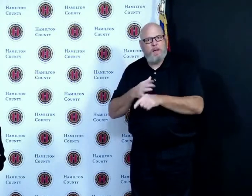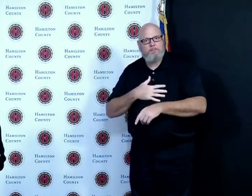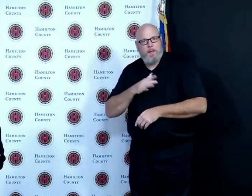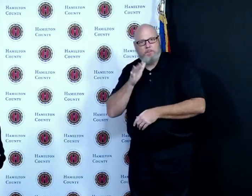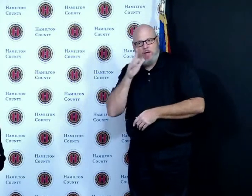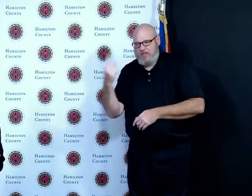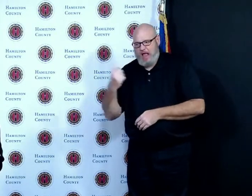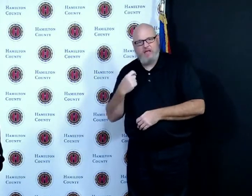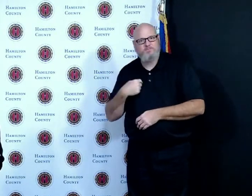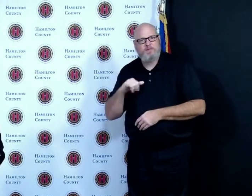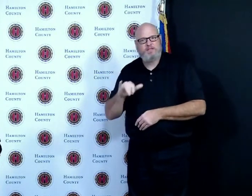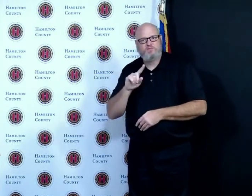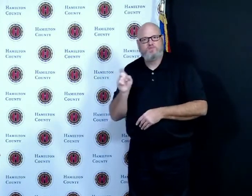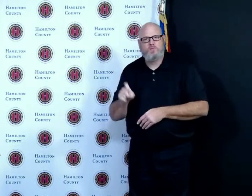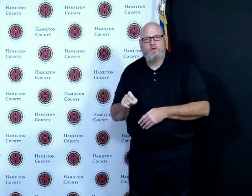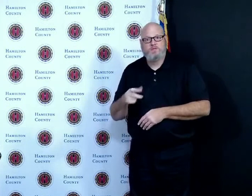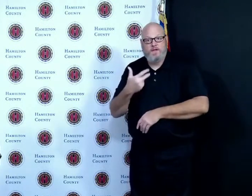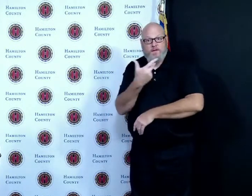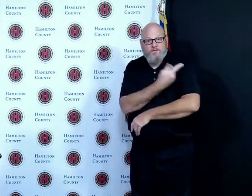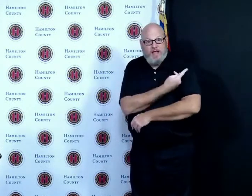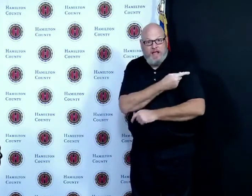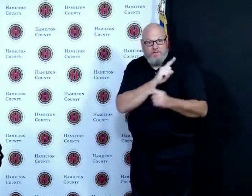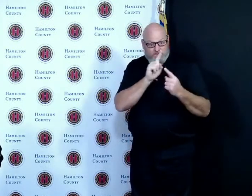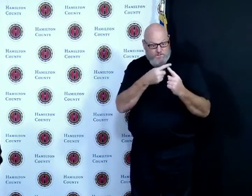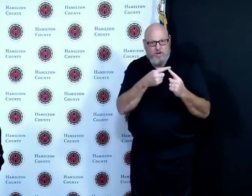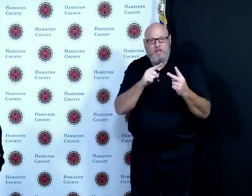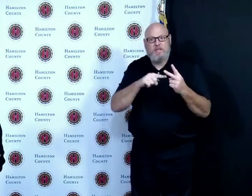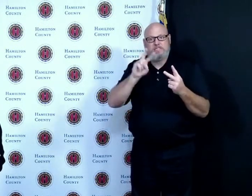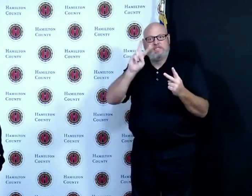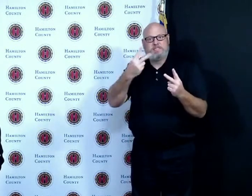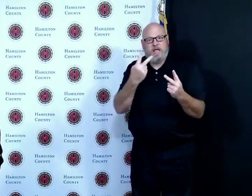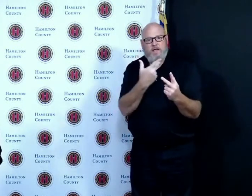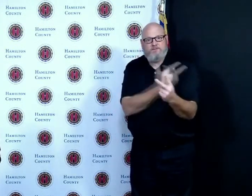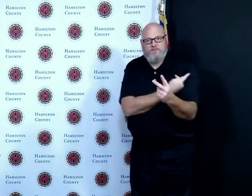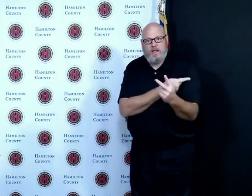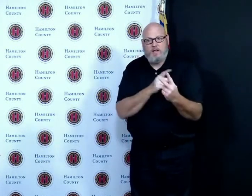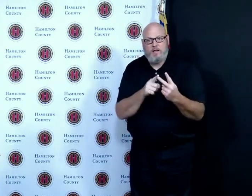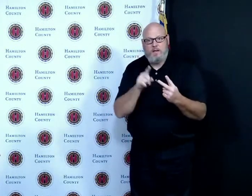so we I'm going to turn it over to Greg in a second we also have Commissioner Alicia